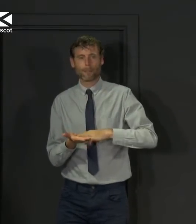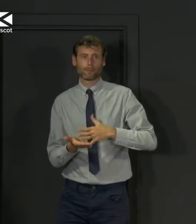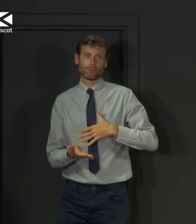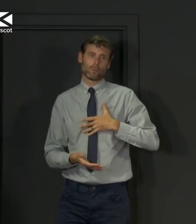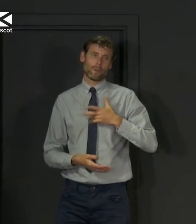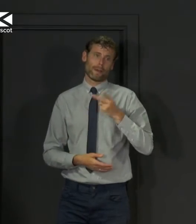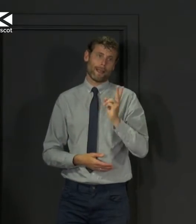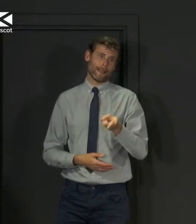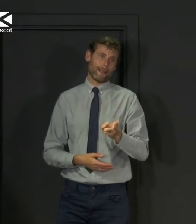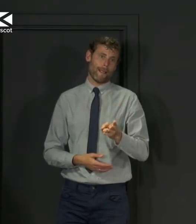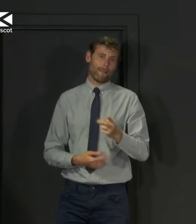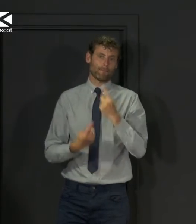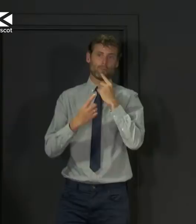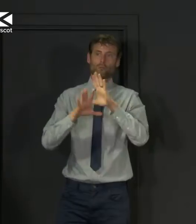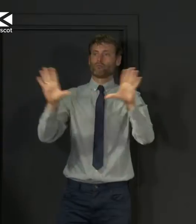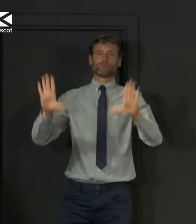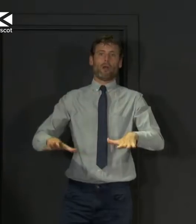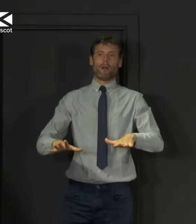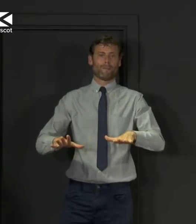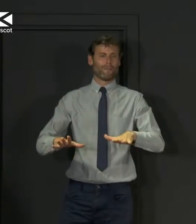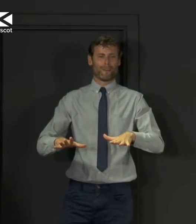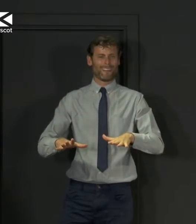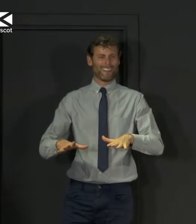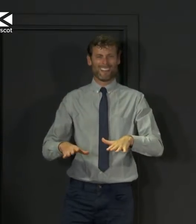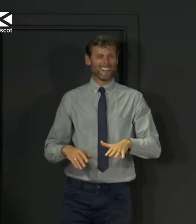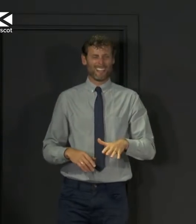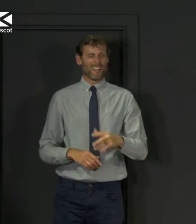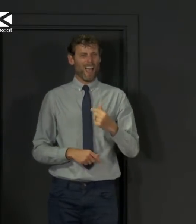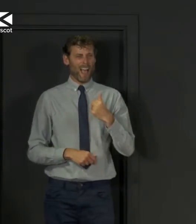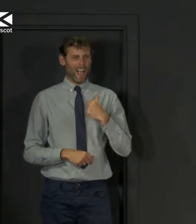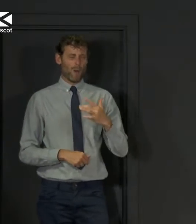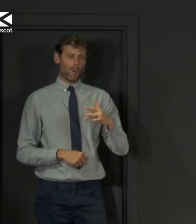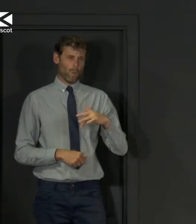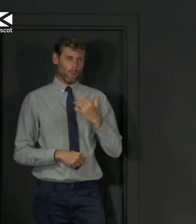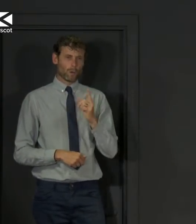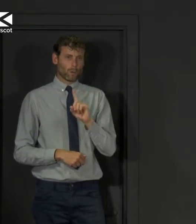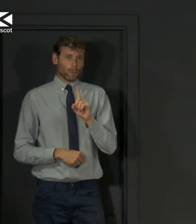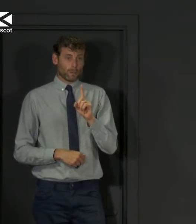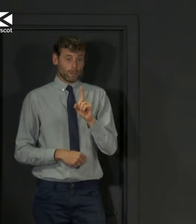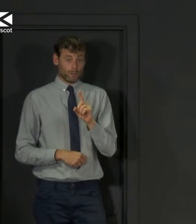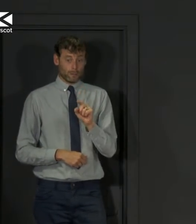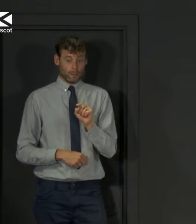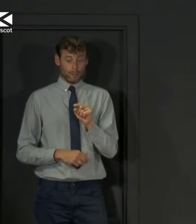us through this immediate threat of the risk of a spike that we spoke about, and allows